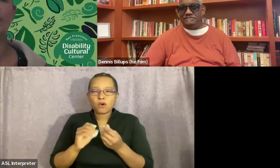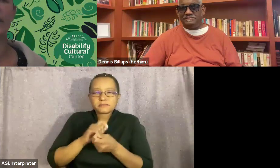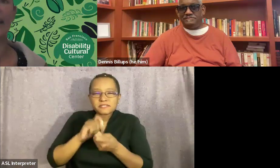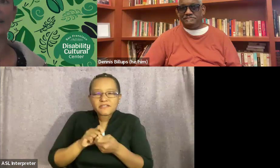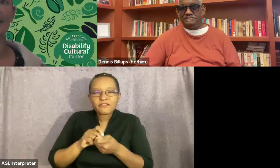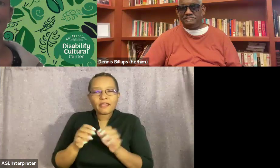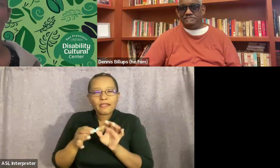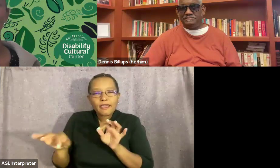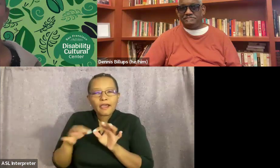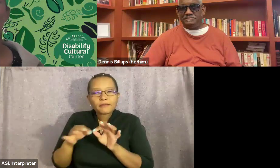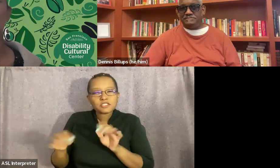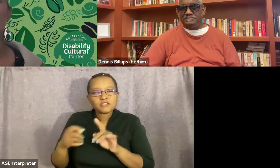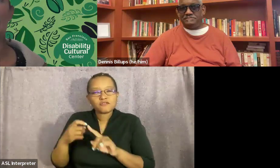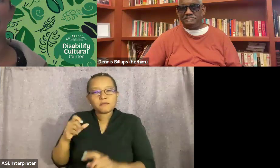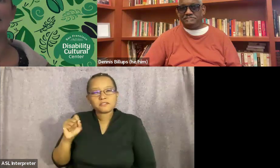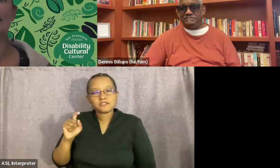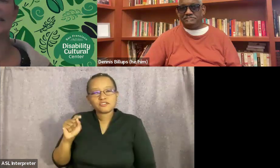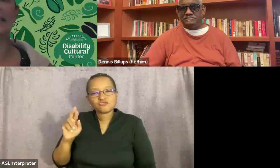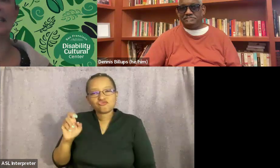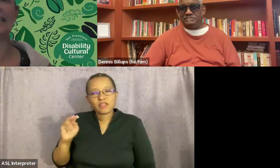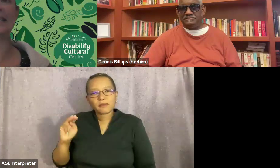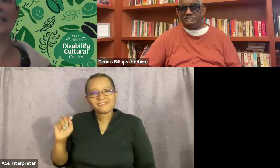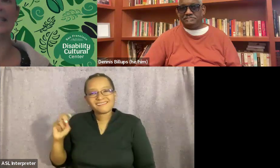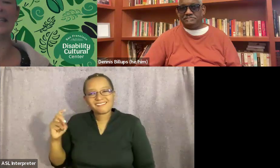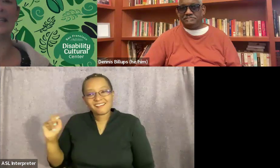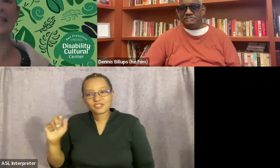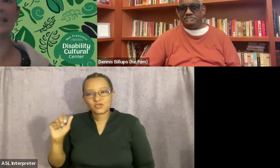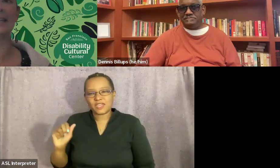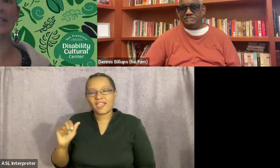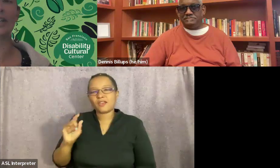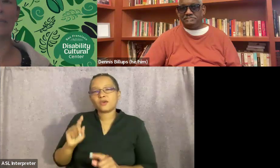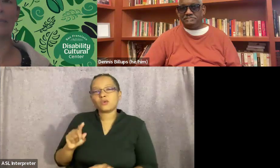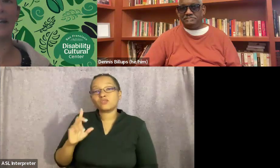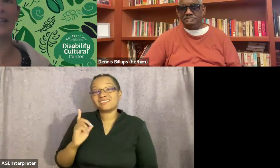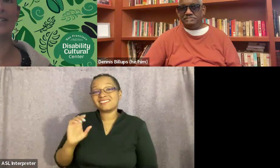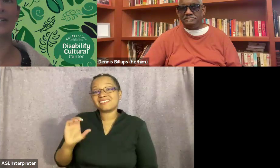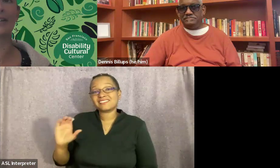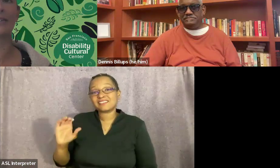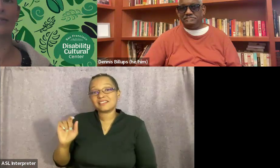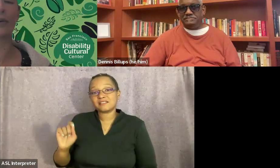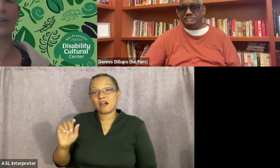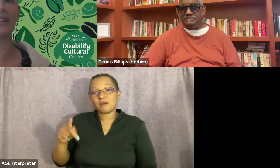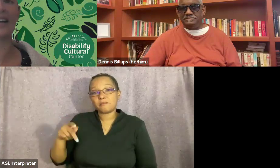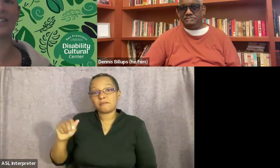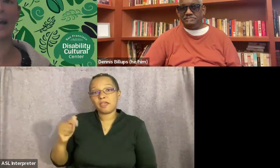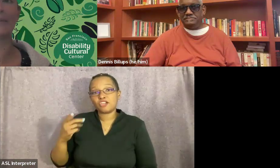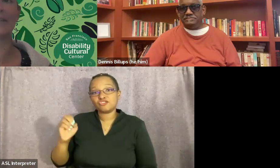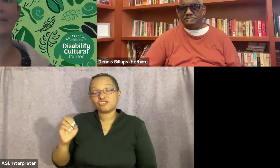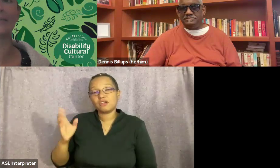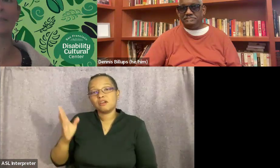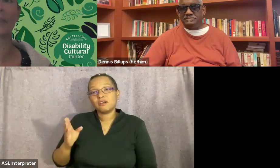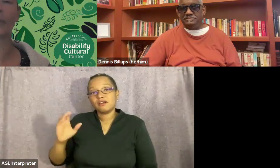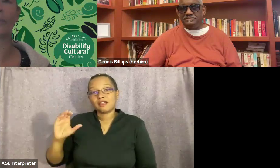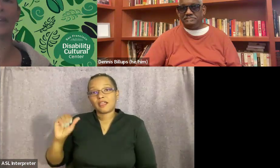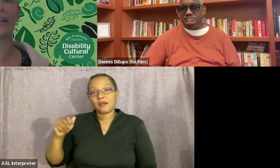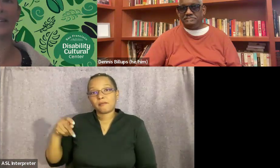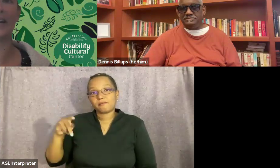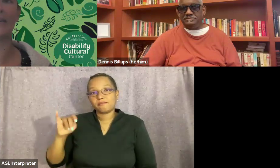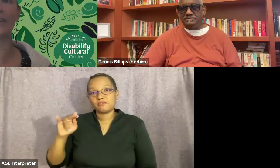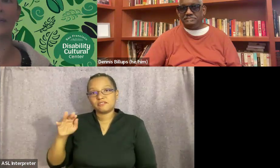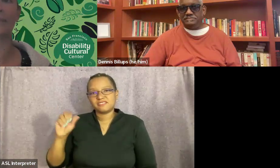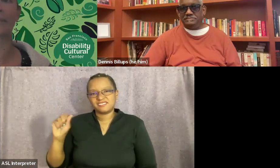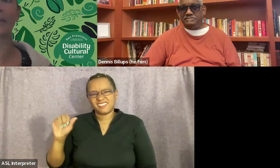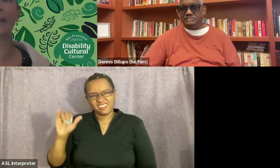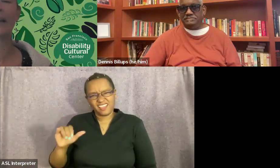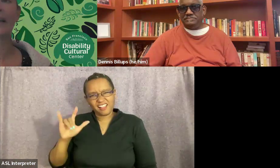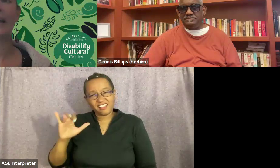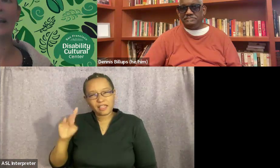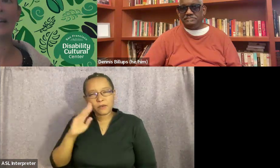you can access those at DCC.page/captions. We'll put that in the chat for you.